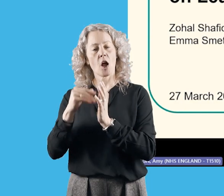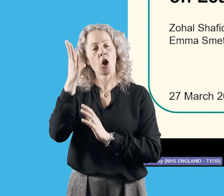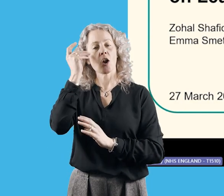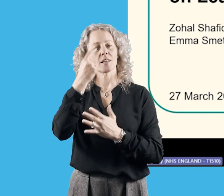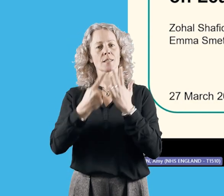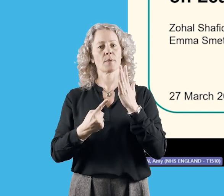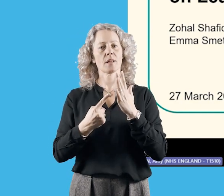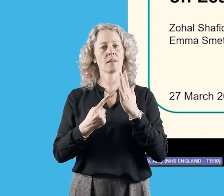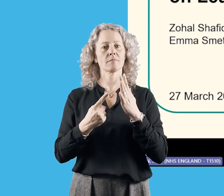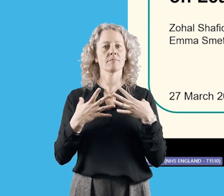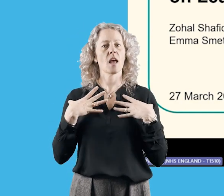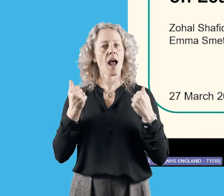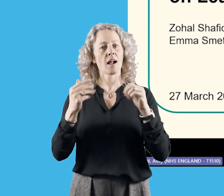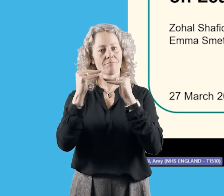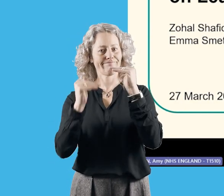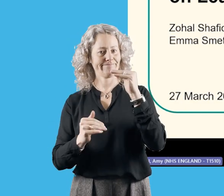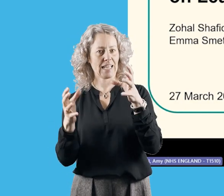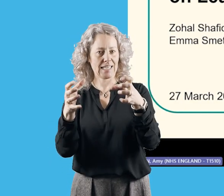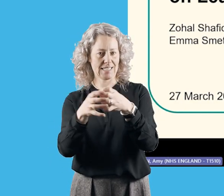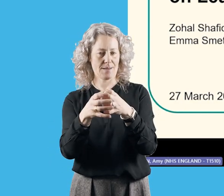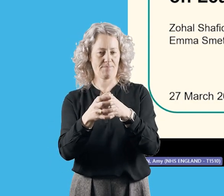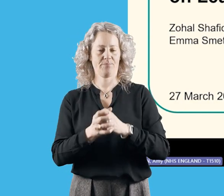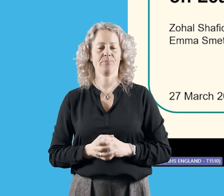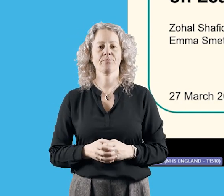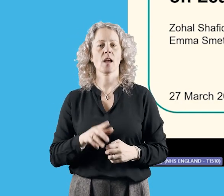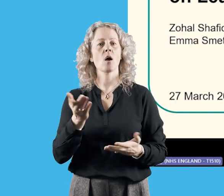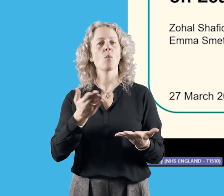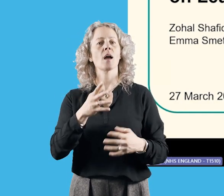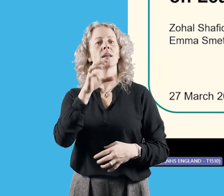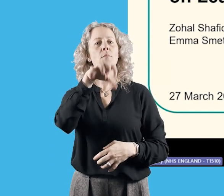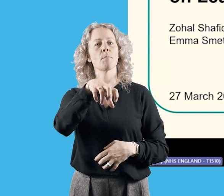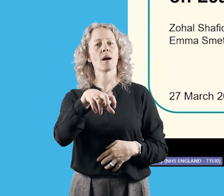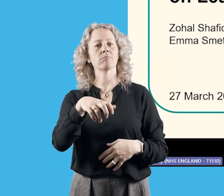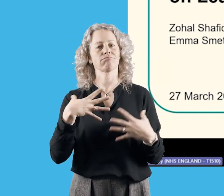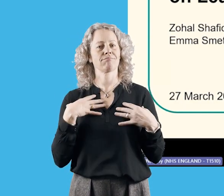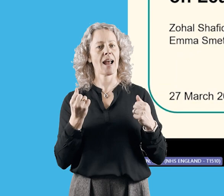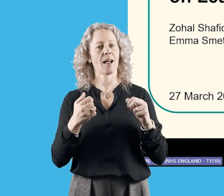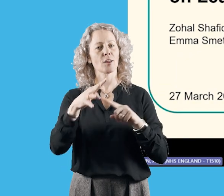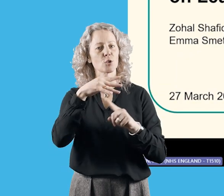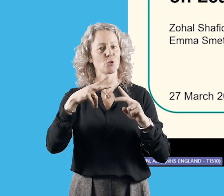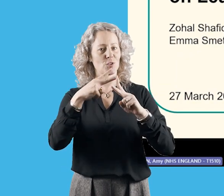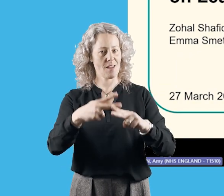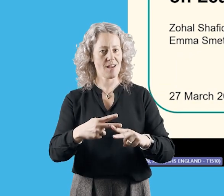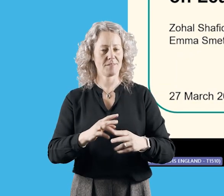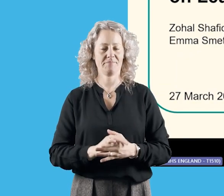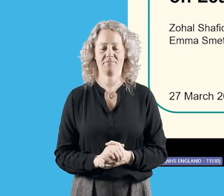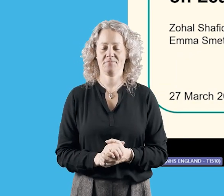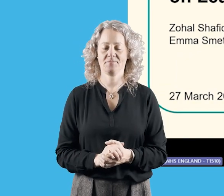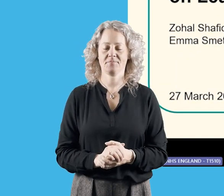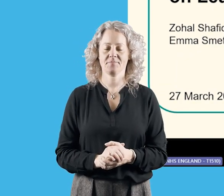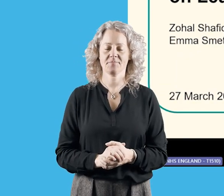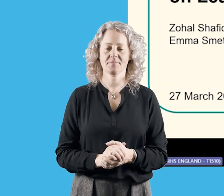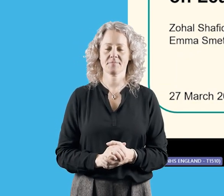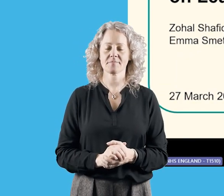Inequalities team at the Department of Health and Social Care. It's great to have so many people on the call today, so